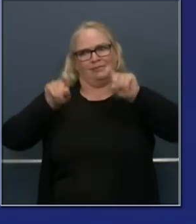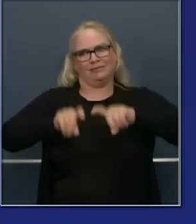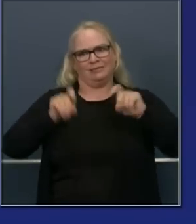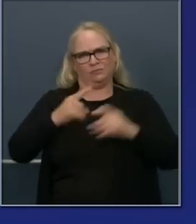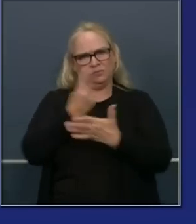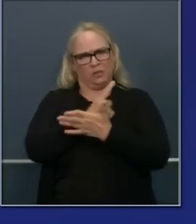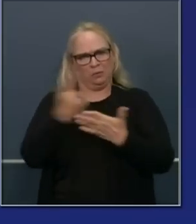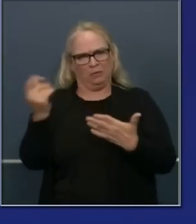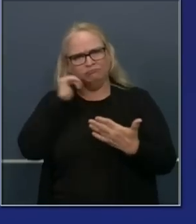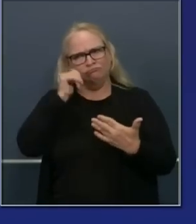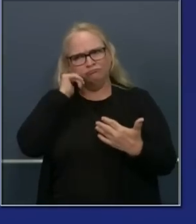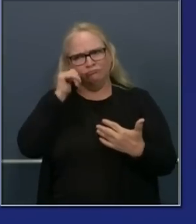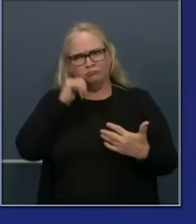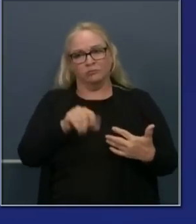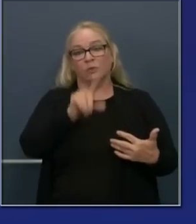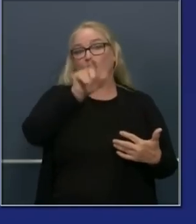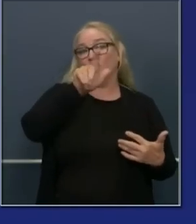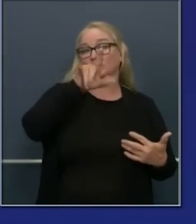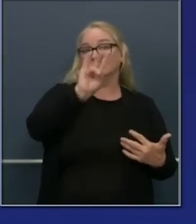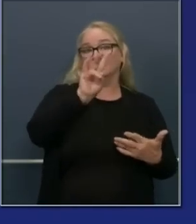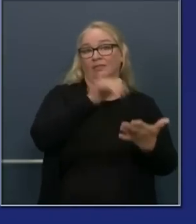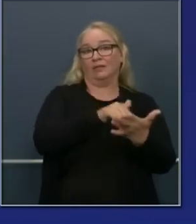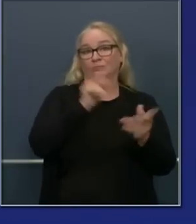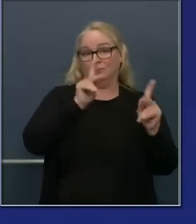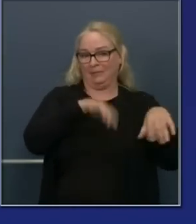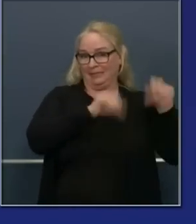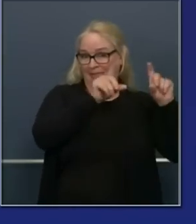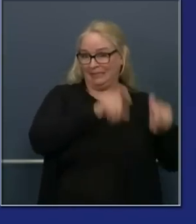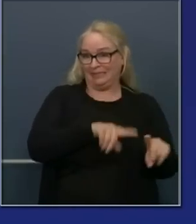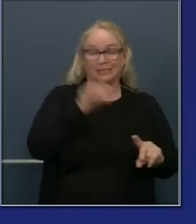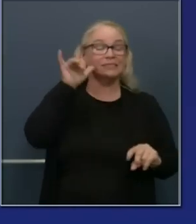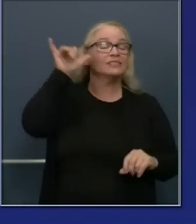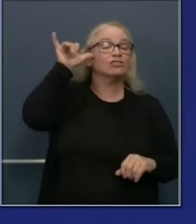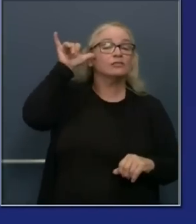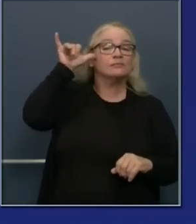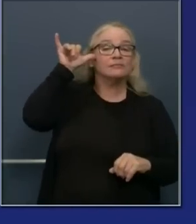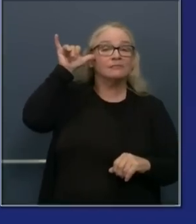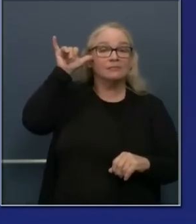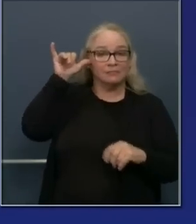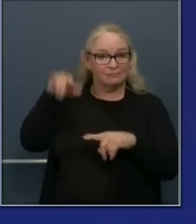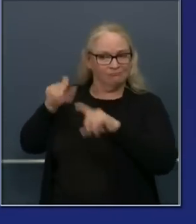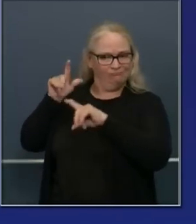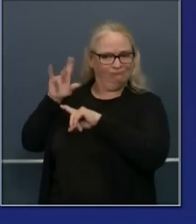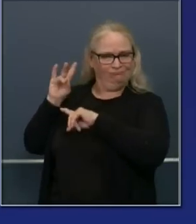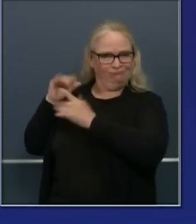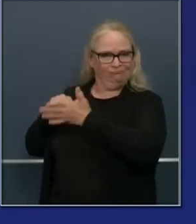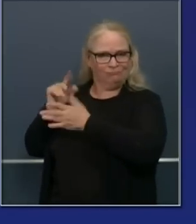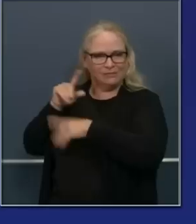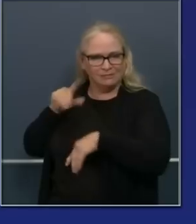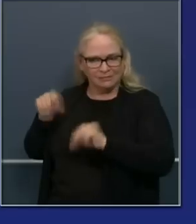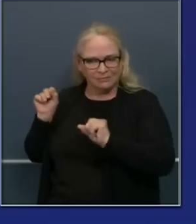OF DAILY TESTS AND OVER 124,000 DAILY TESTS ON AVERAGE OVER SEVEN DAYS BY THE WAY.